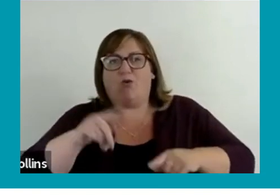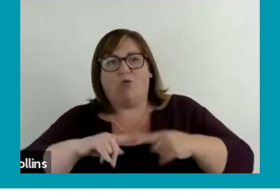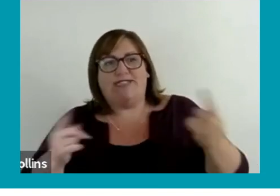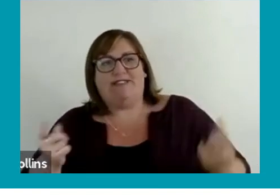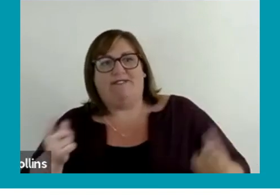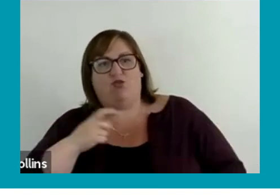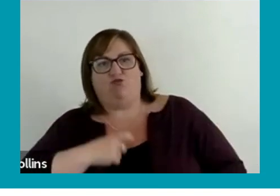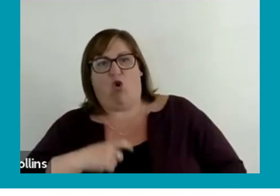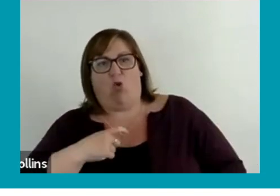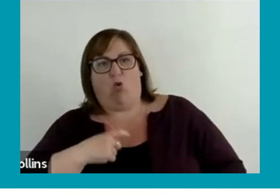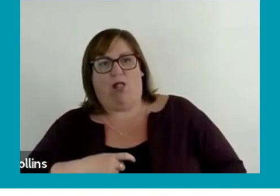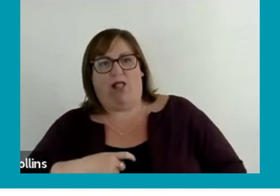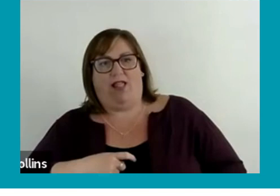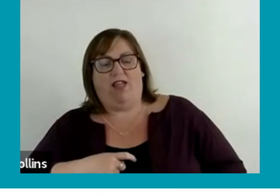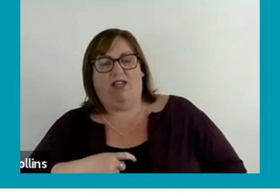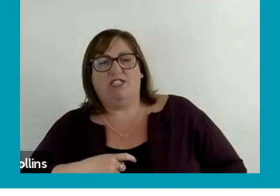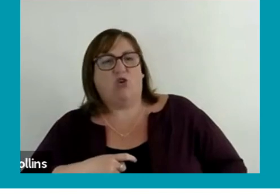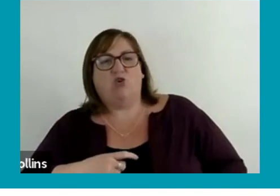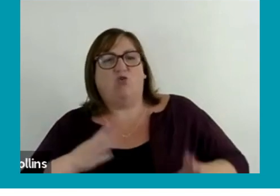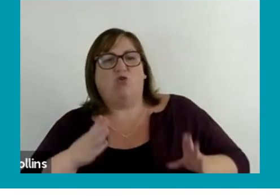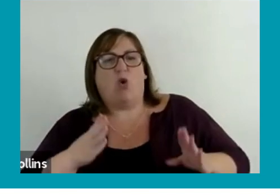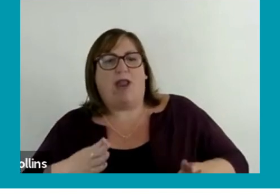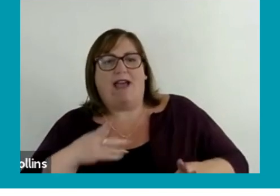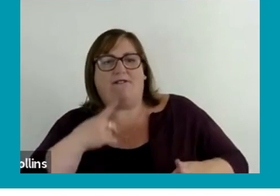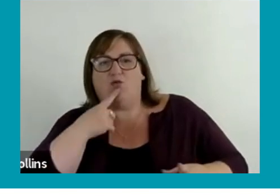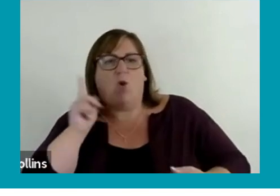i'm committing to completely changing my career path